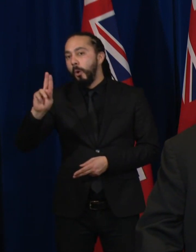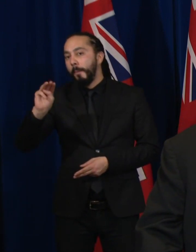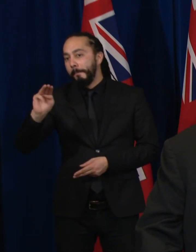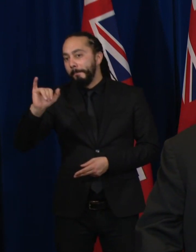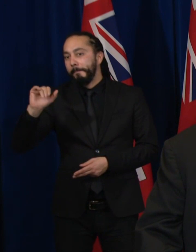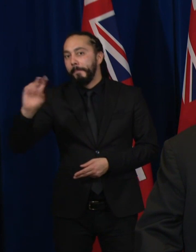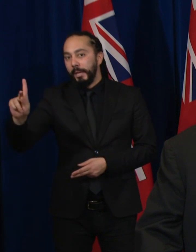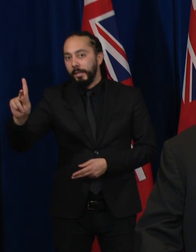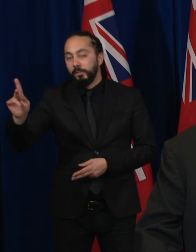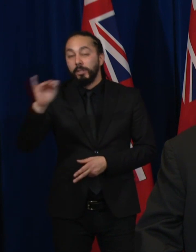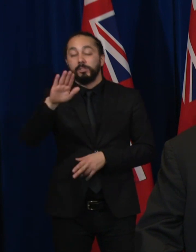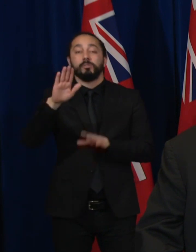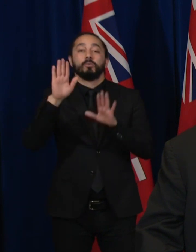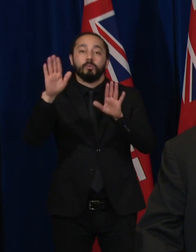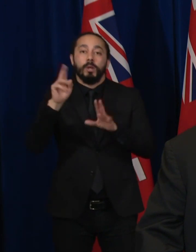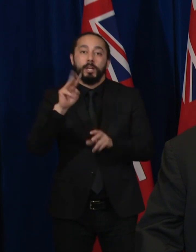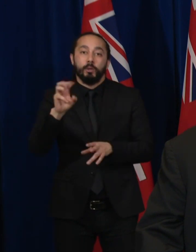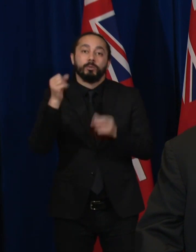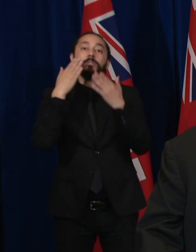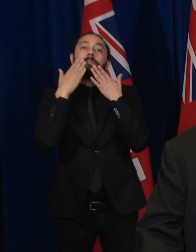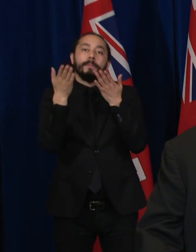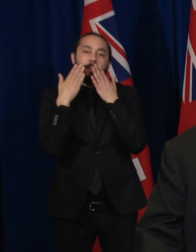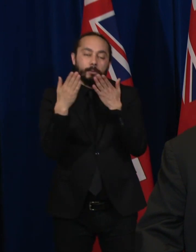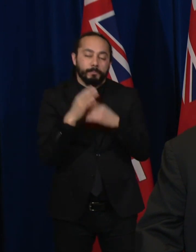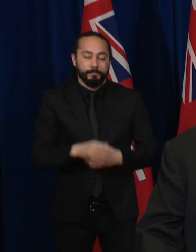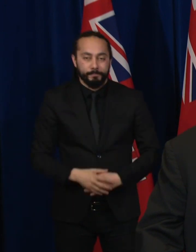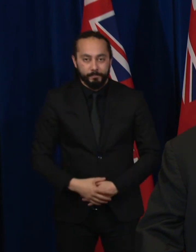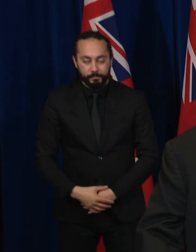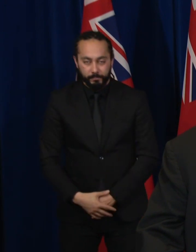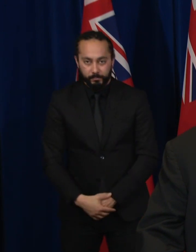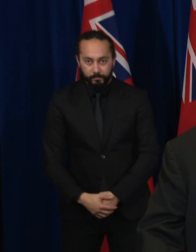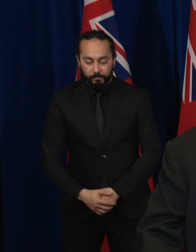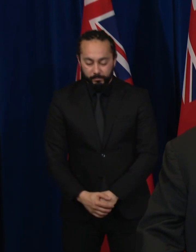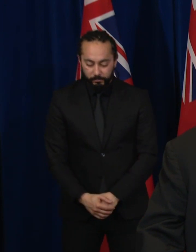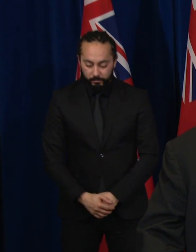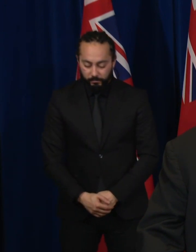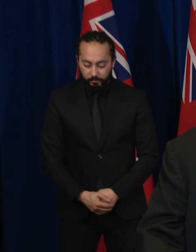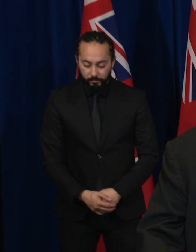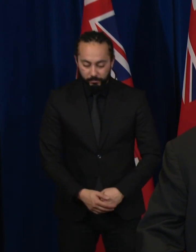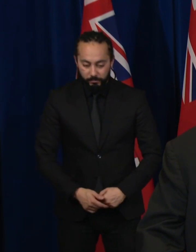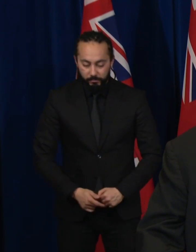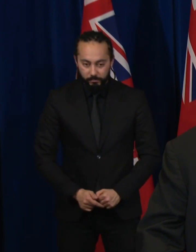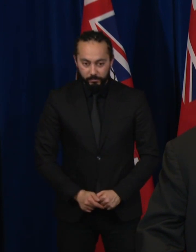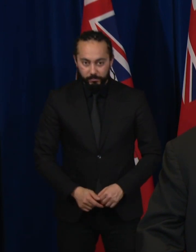Thank you. Next question comes from Rob